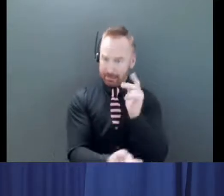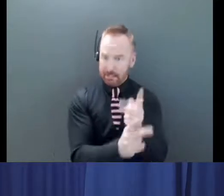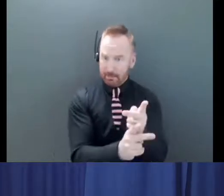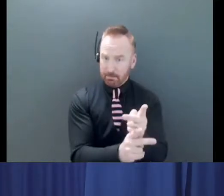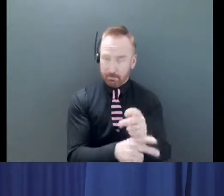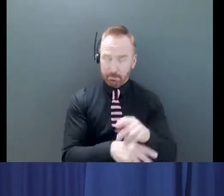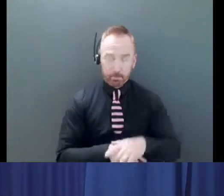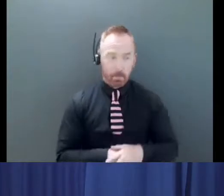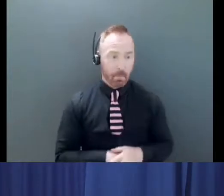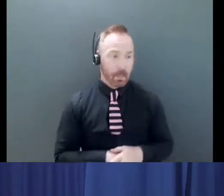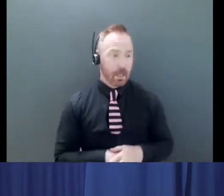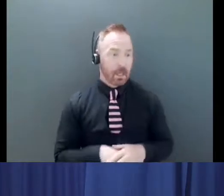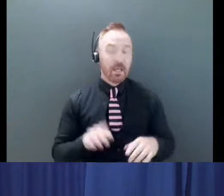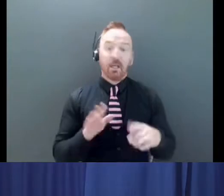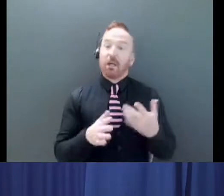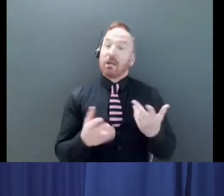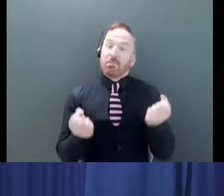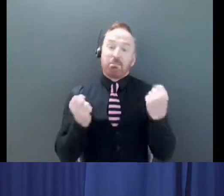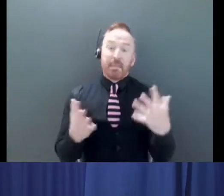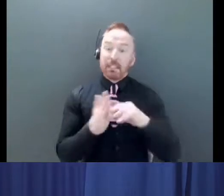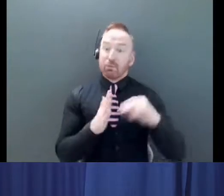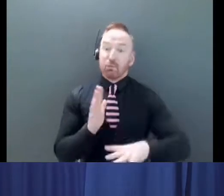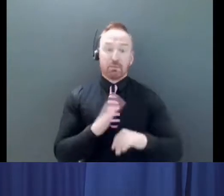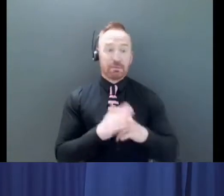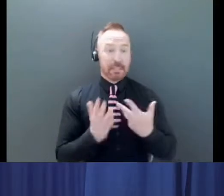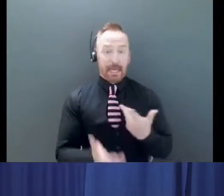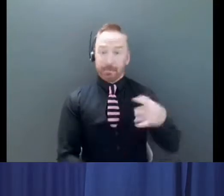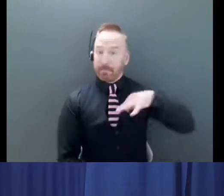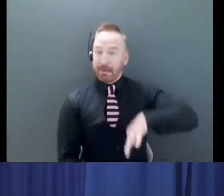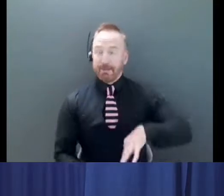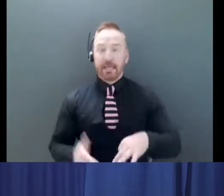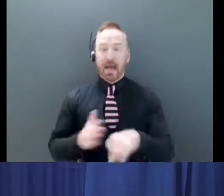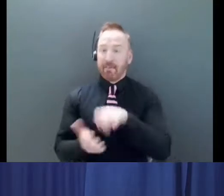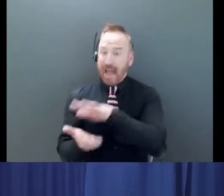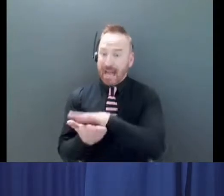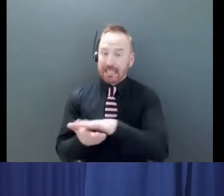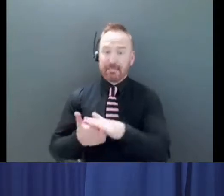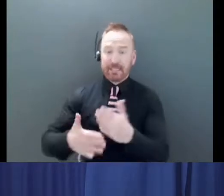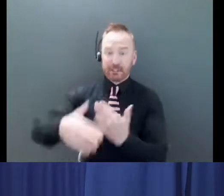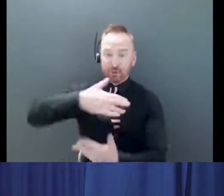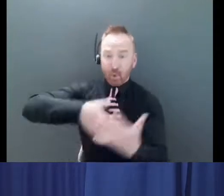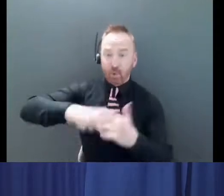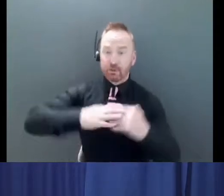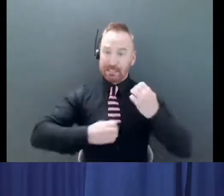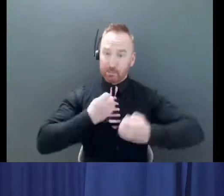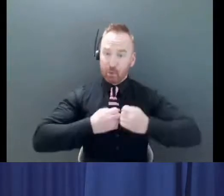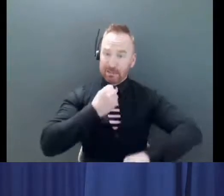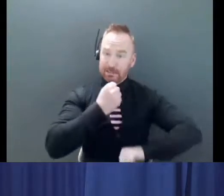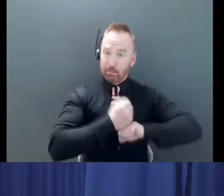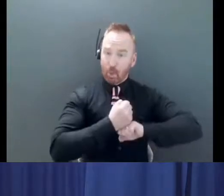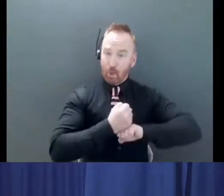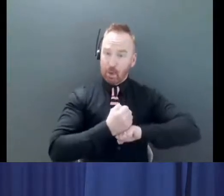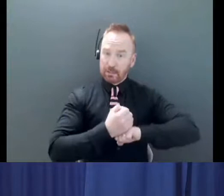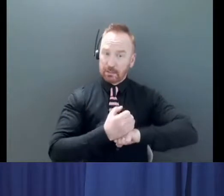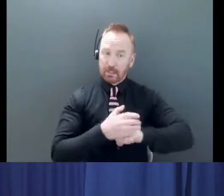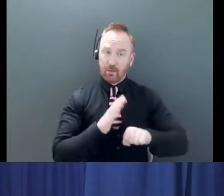social, and emotional supports that come with in person learning and the school environment.